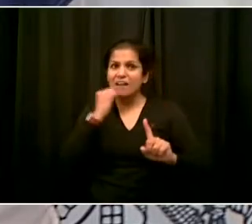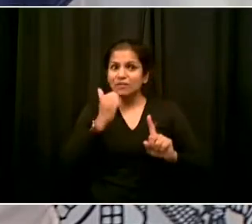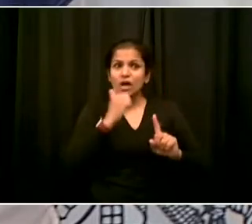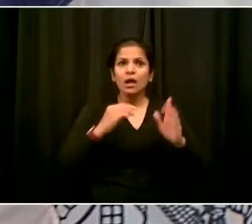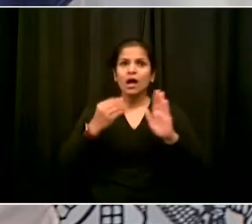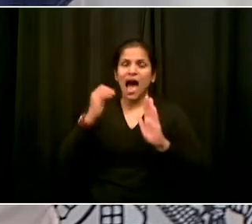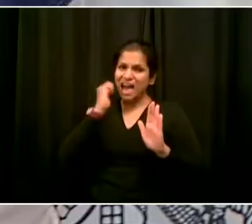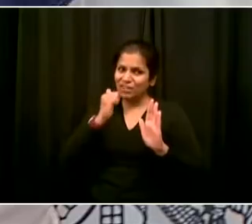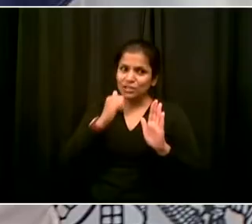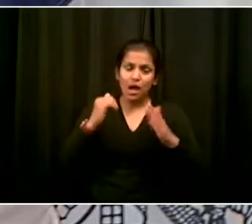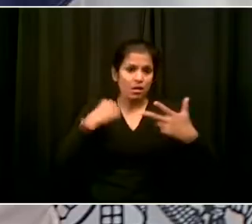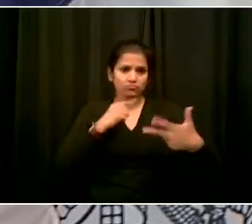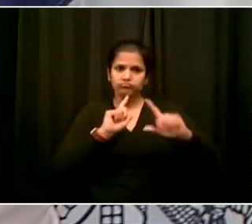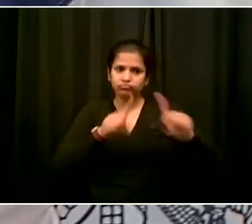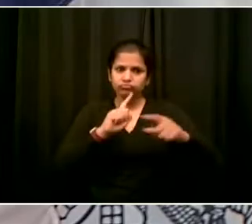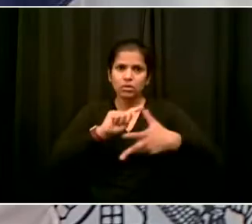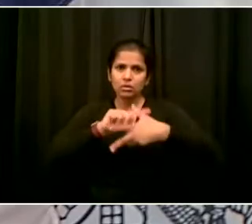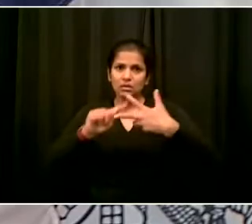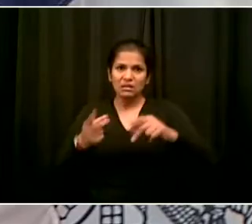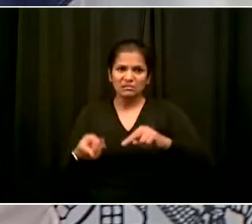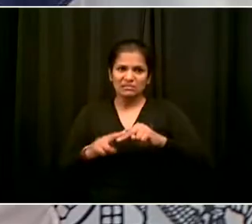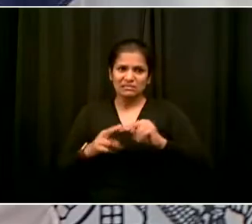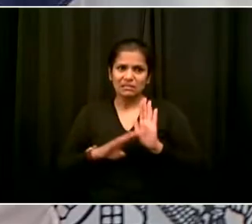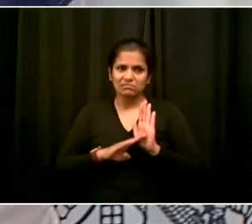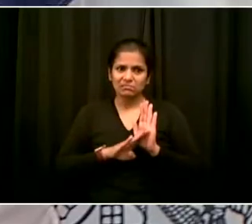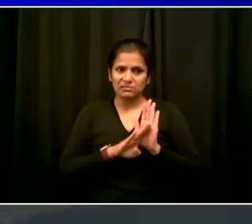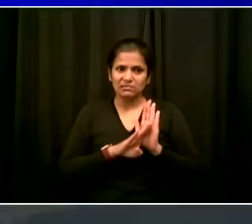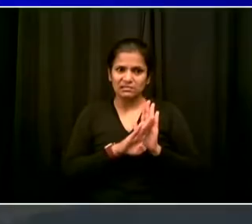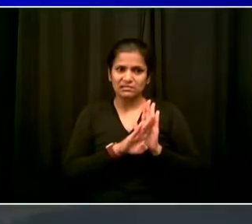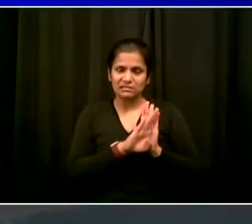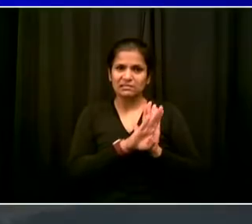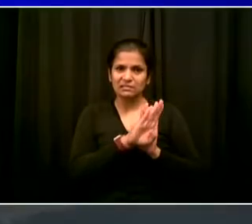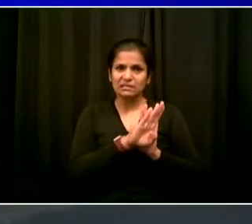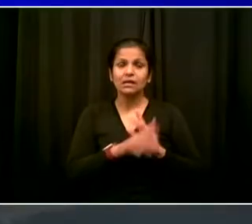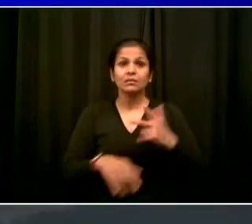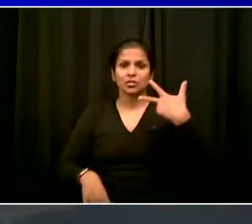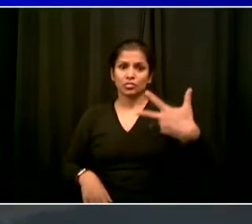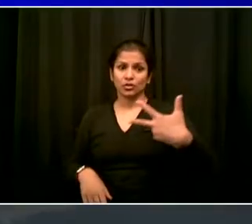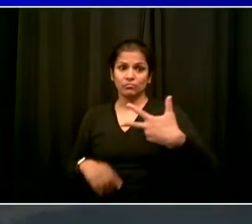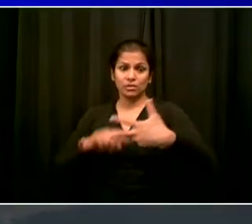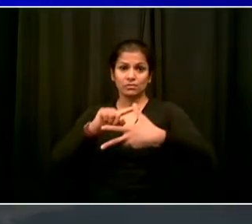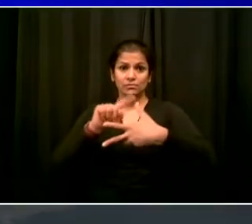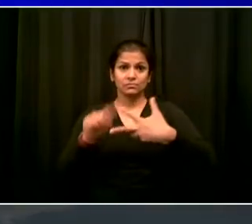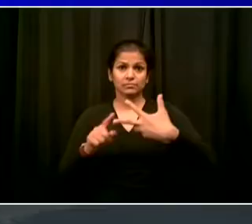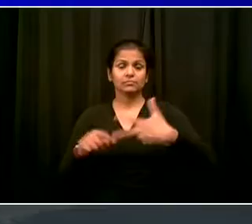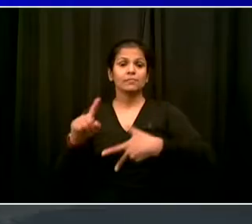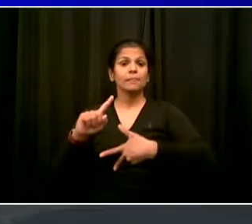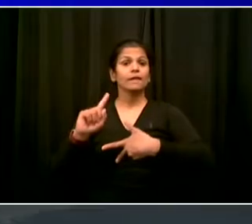ILLUSTRATE WHWHAT WE HAVE TO DEL WITH RIGHT NOW TO GET TO THATAT POII WNTHHERE THE VACCINE IS WIWILYDE DISTTIBRUUEDT A AND WN